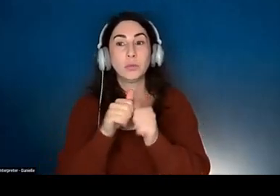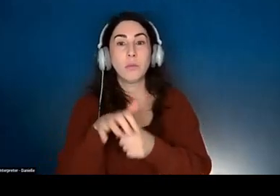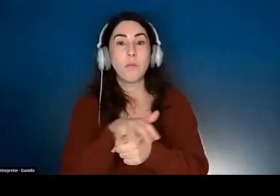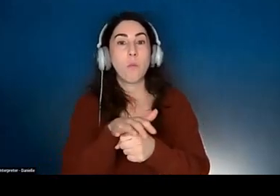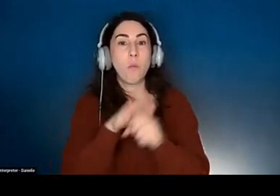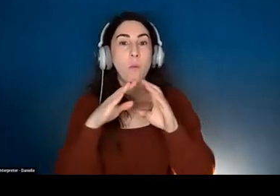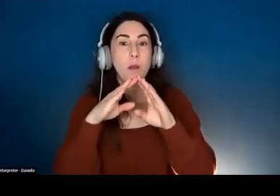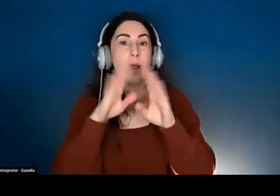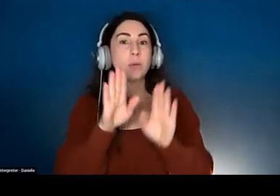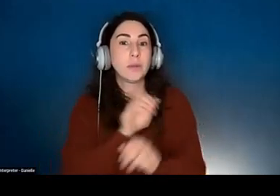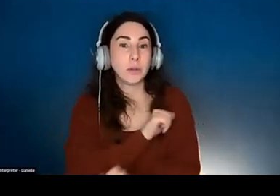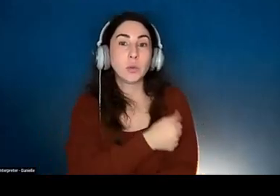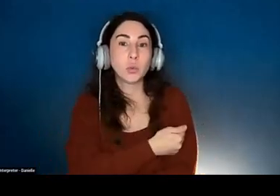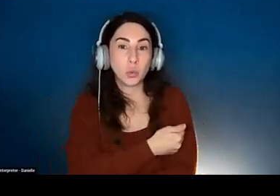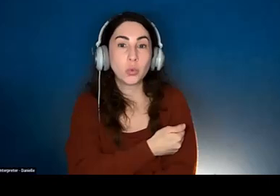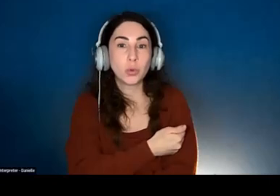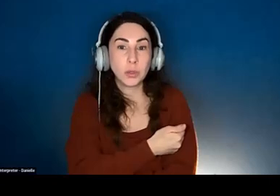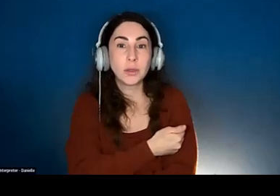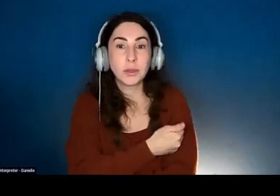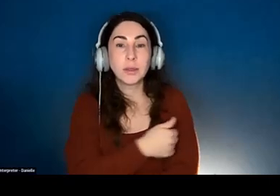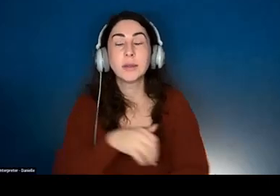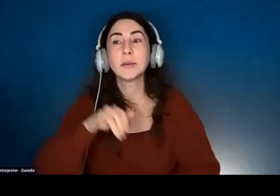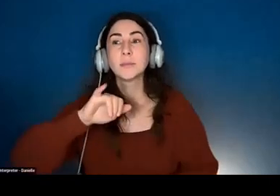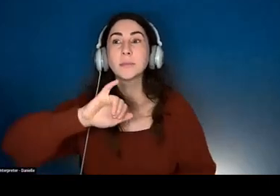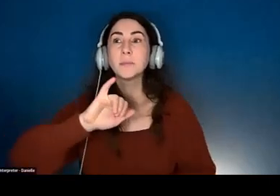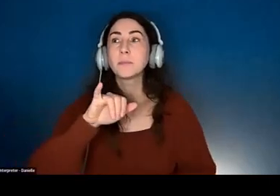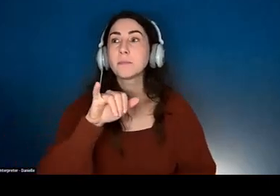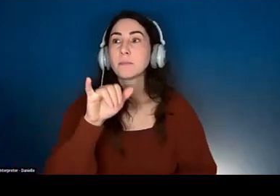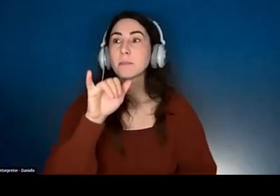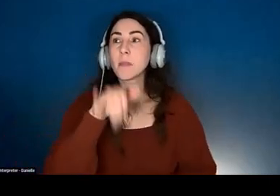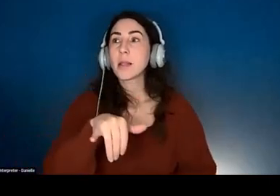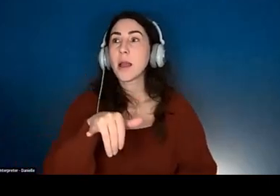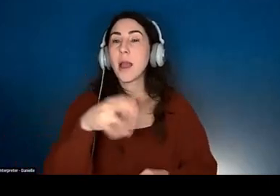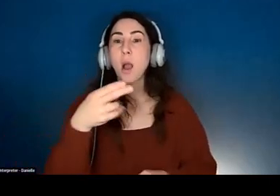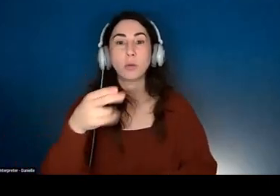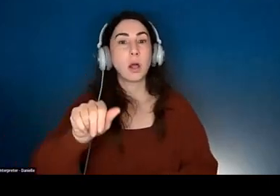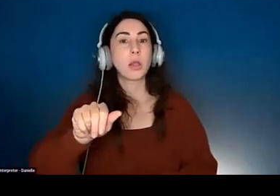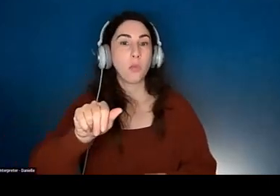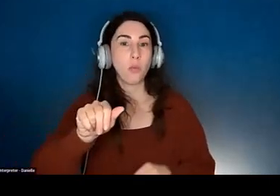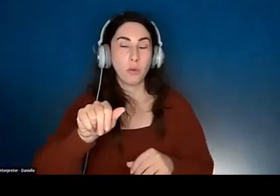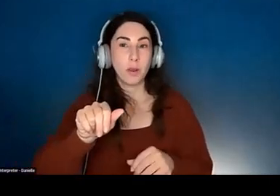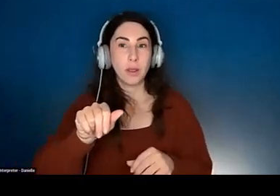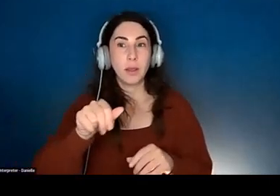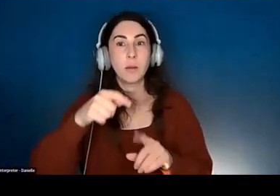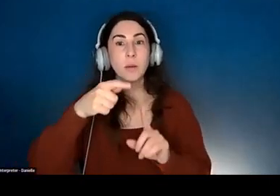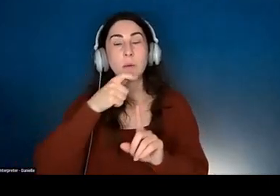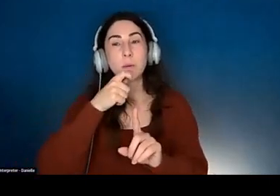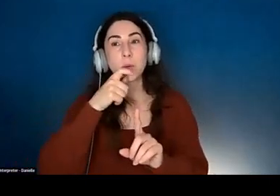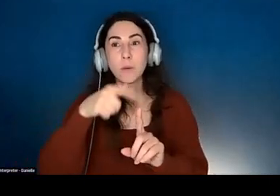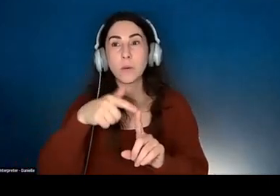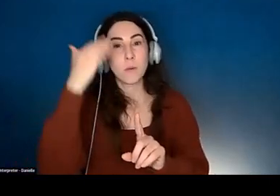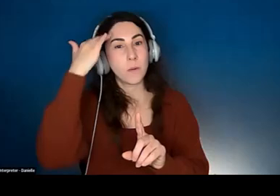They are the ones who are, most up to the experts write on resources that are available, affordable